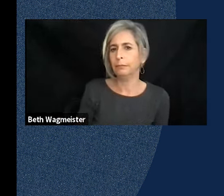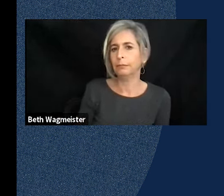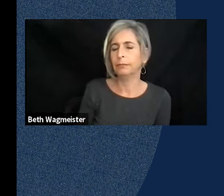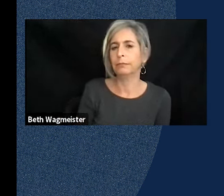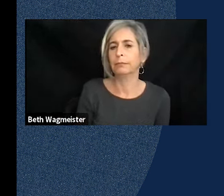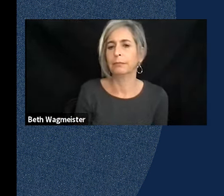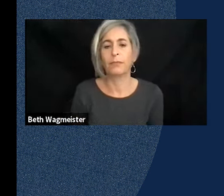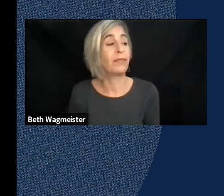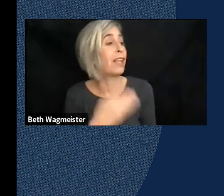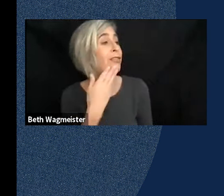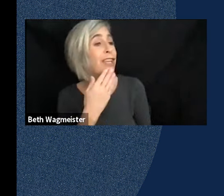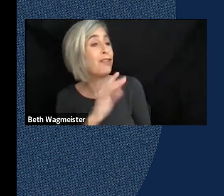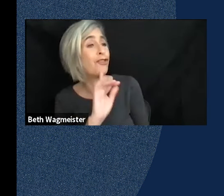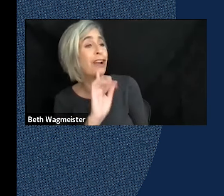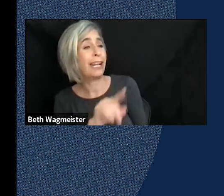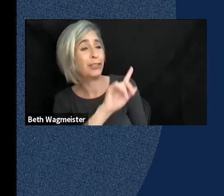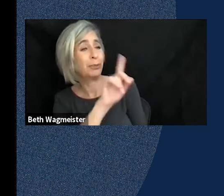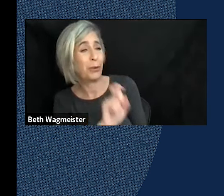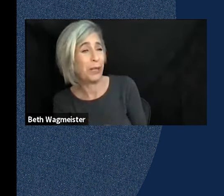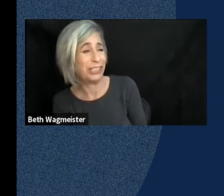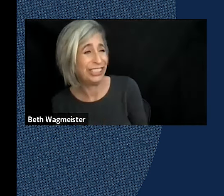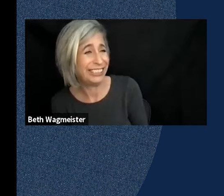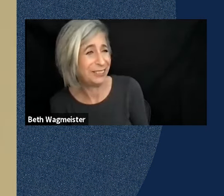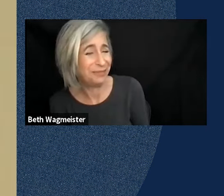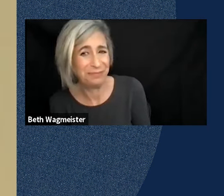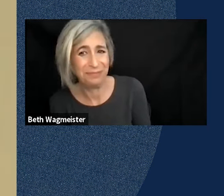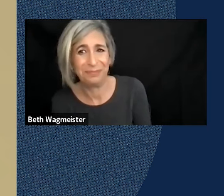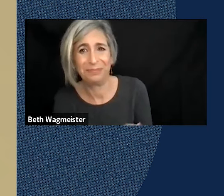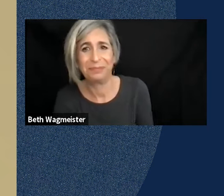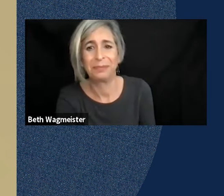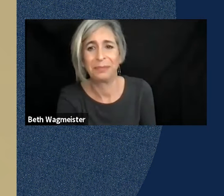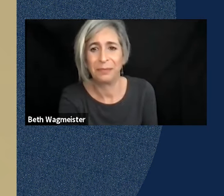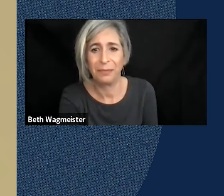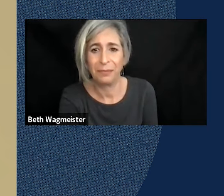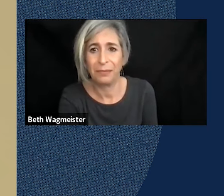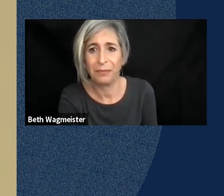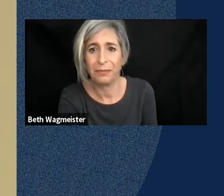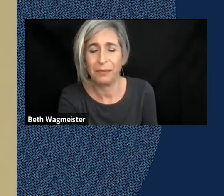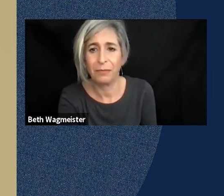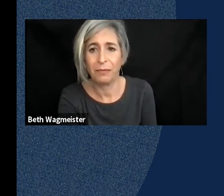And thank you for answering those questions. Did we cover all the questions? I don't think so.